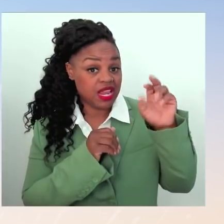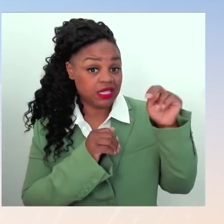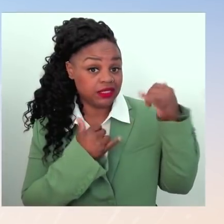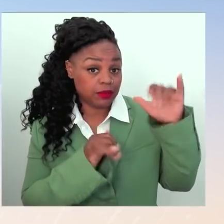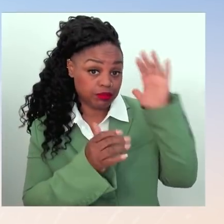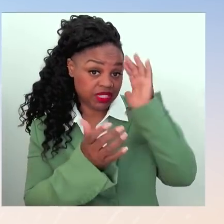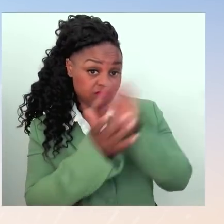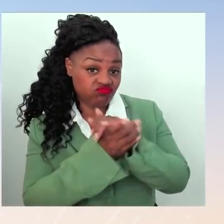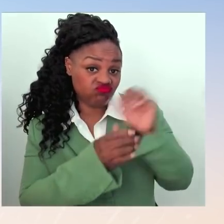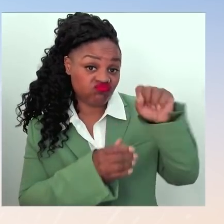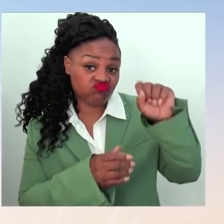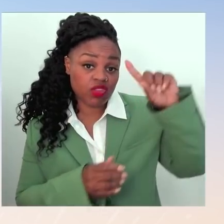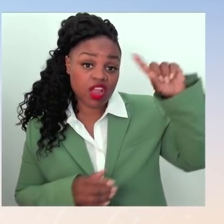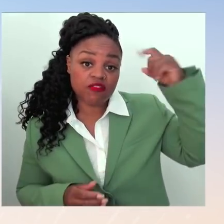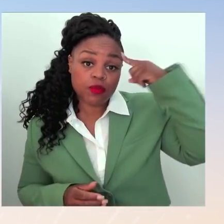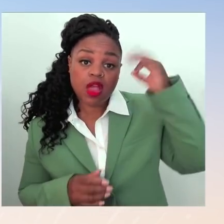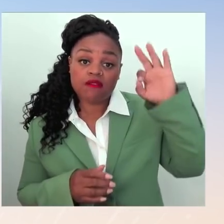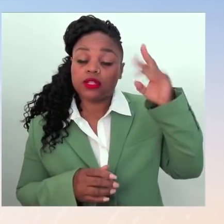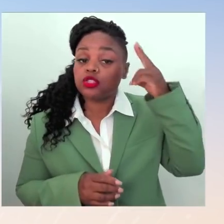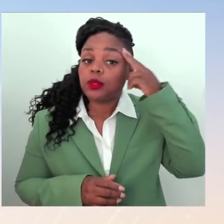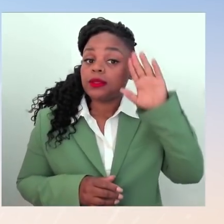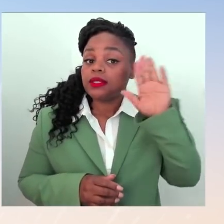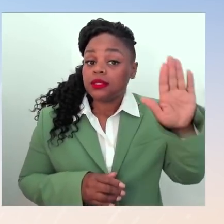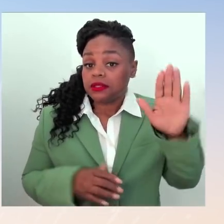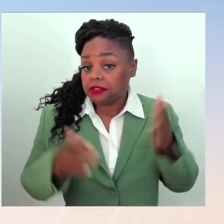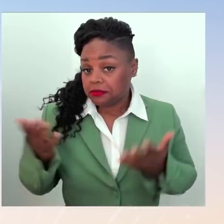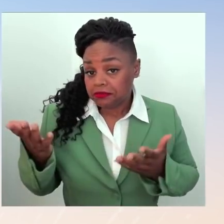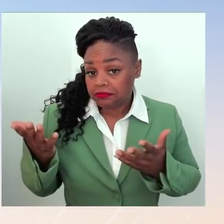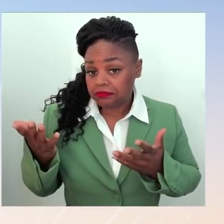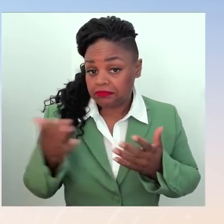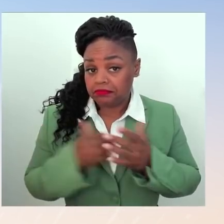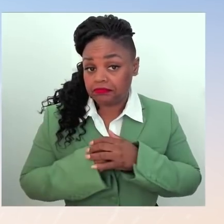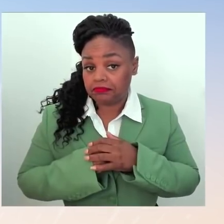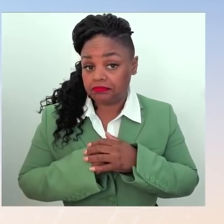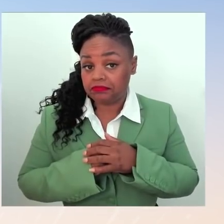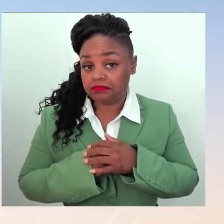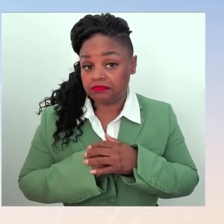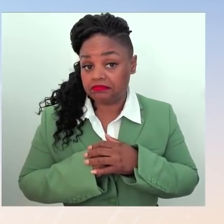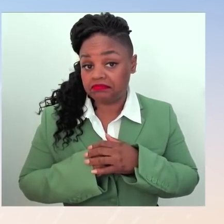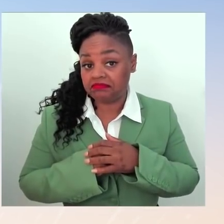He's never stood away from them, Peter, but it's also true that there is a war in Yemen,